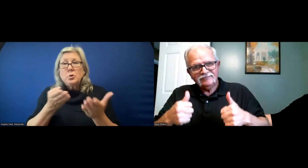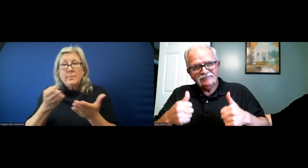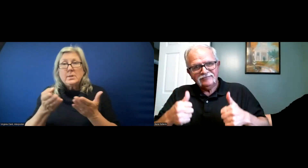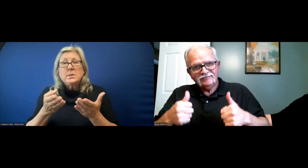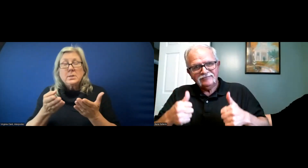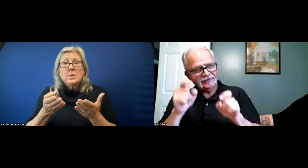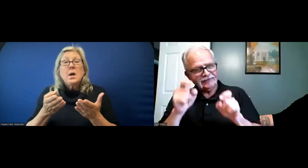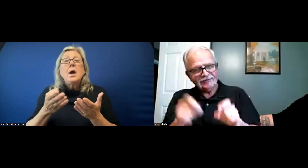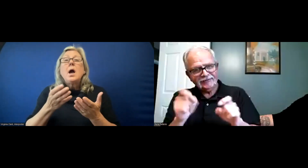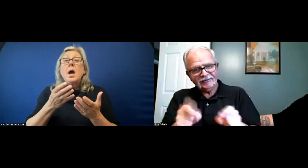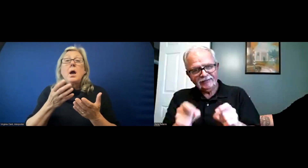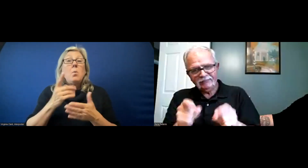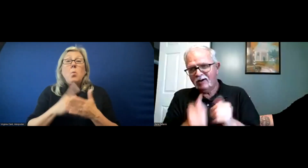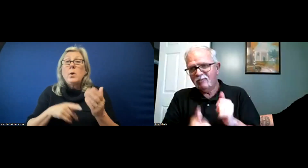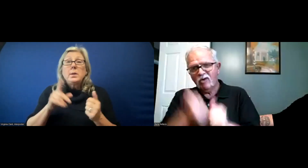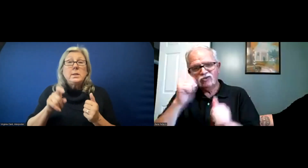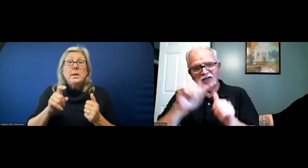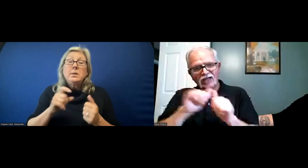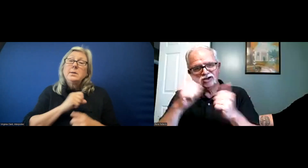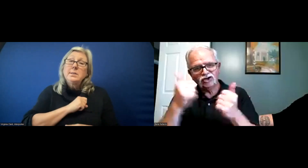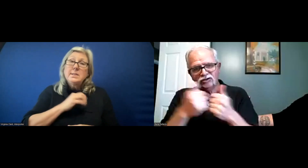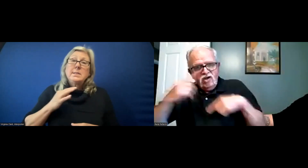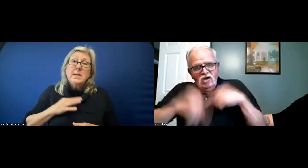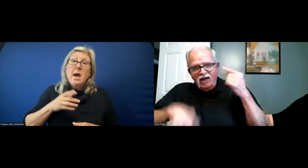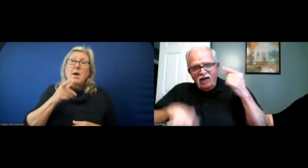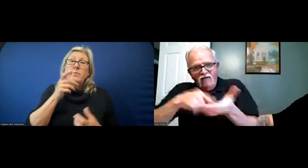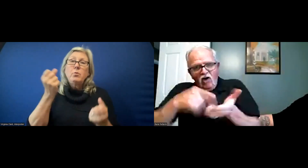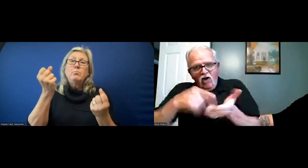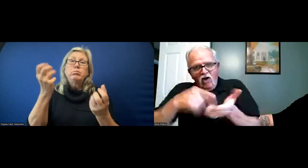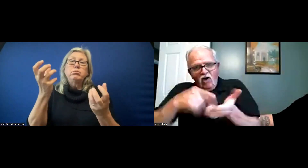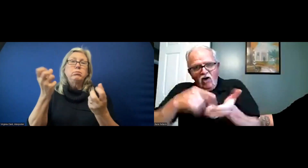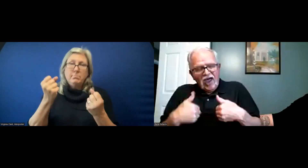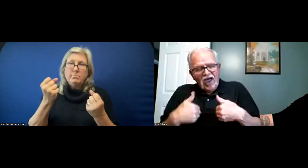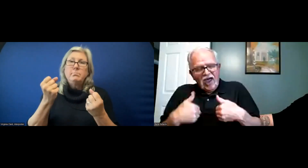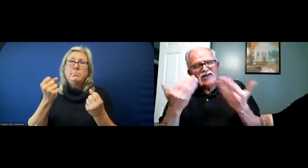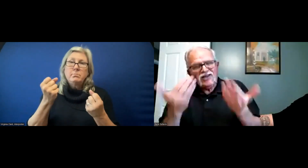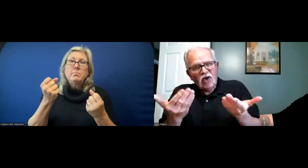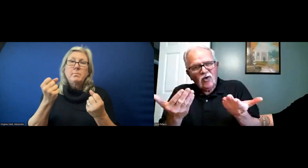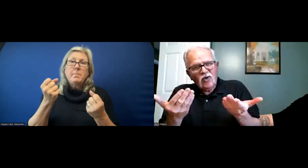And what is needed is staff who are fluent in American sign languages. And American Sign